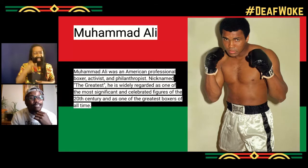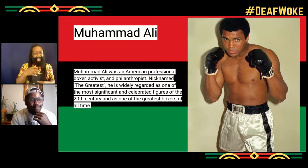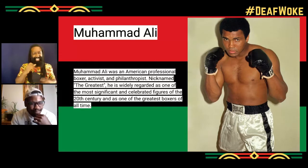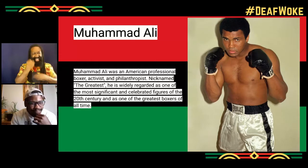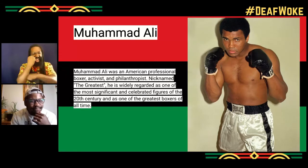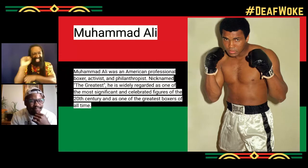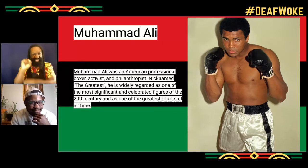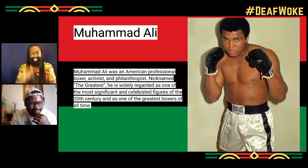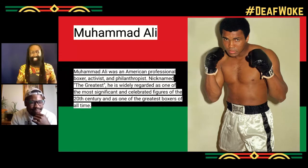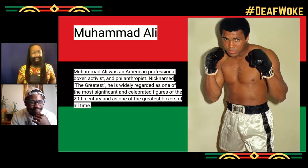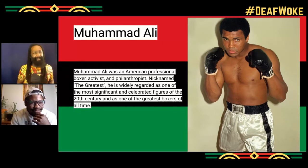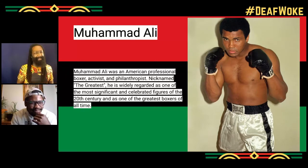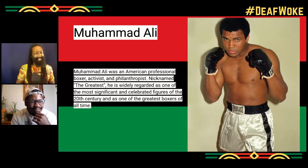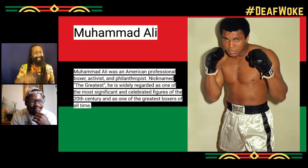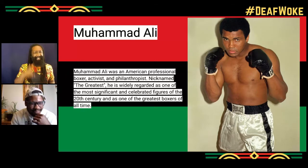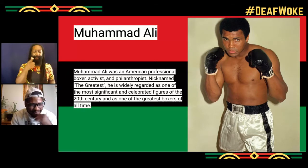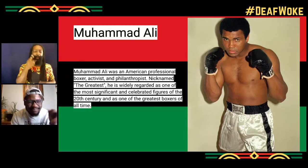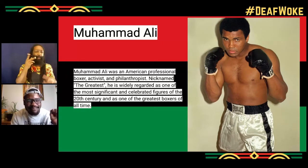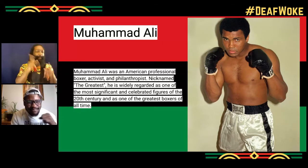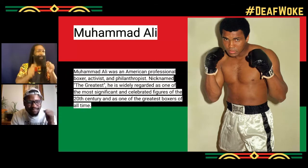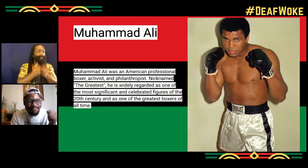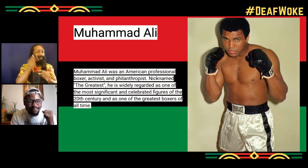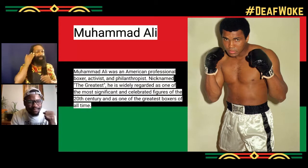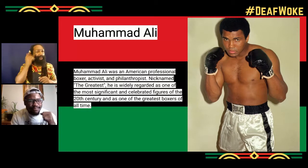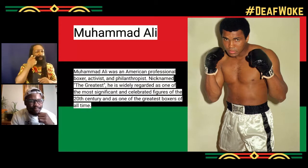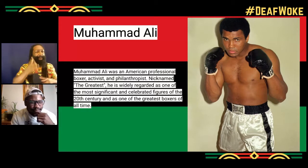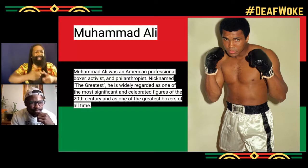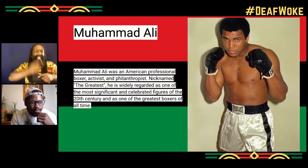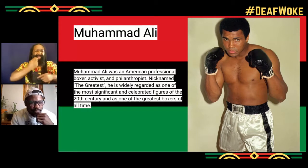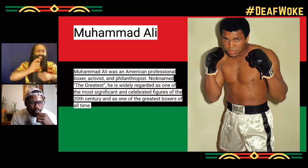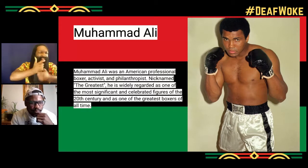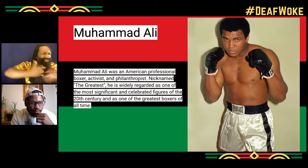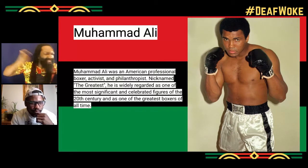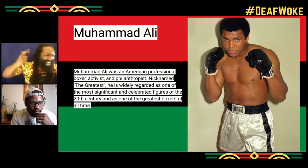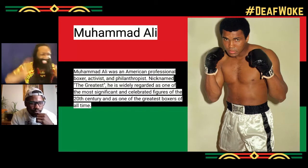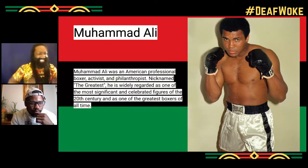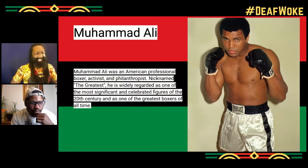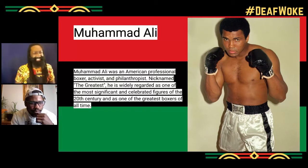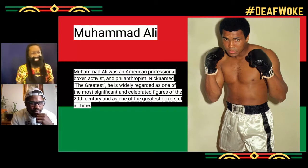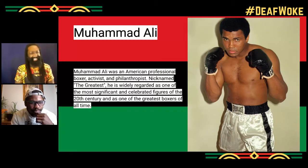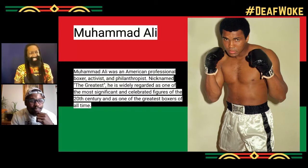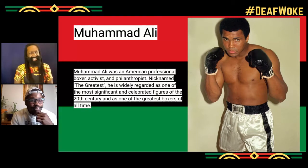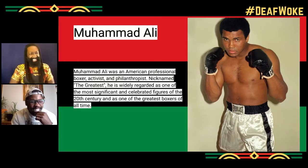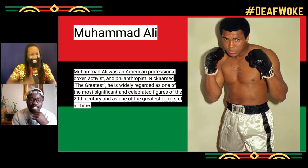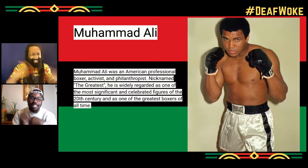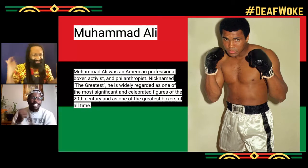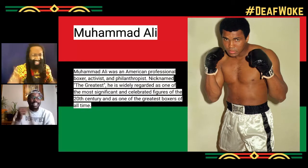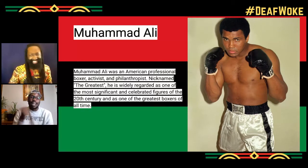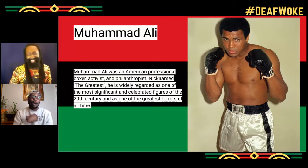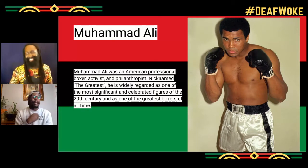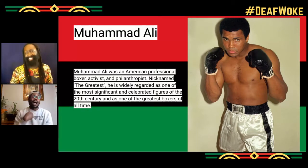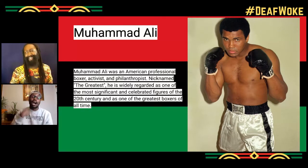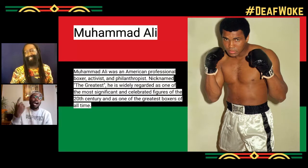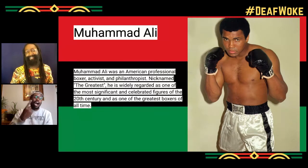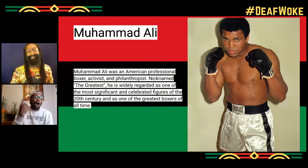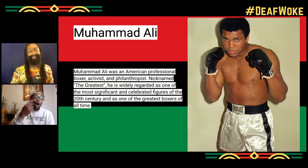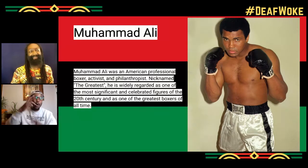an American professional boxer, activist and philanthropist. He was nicknamed the greatest.